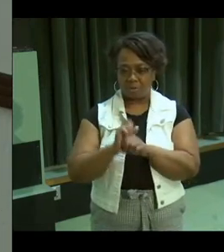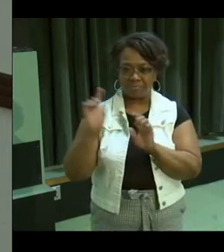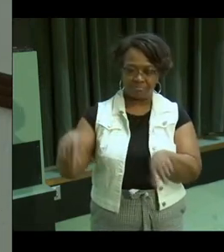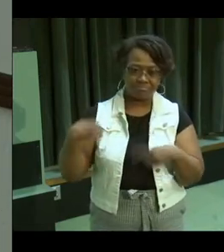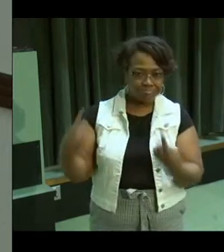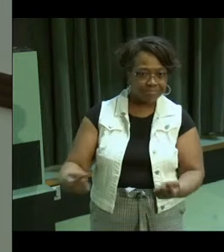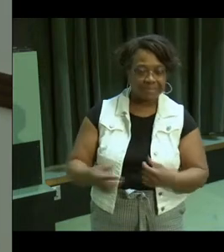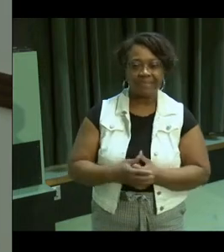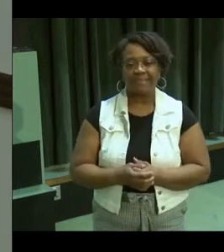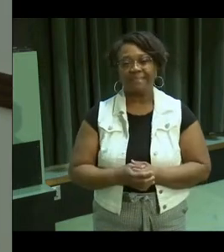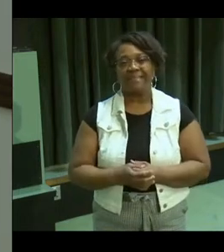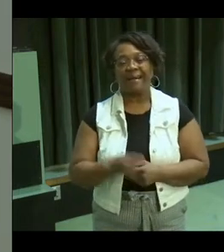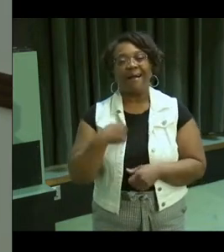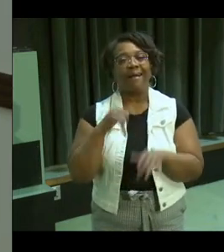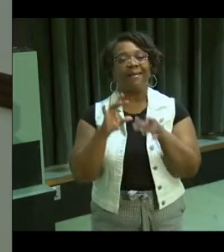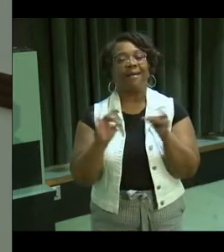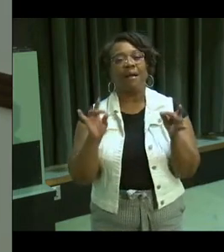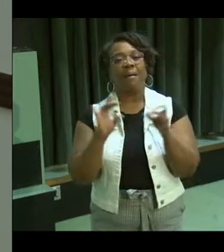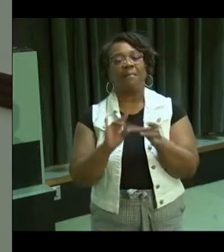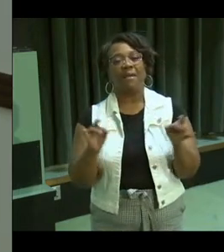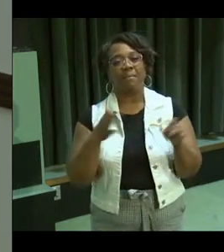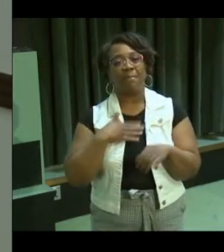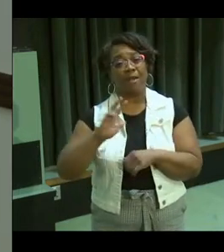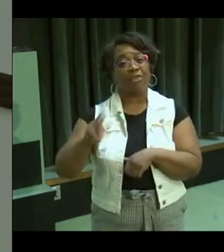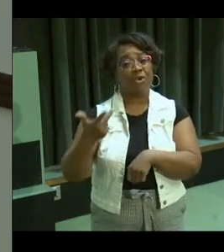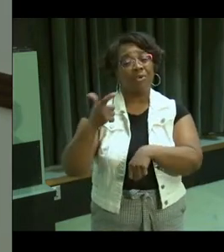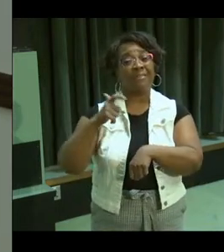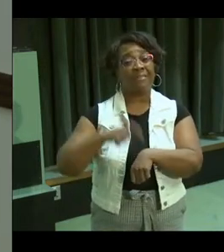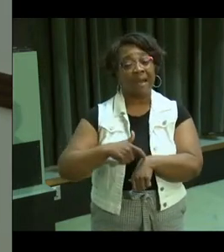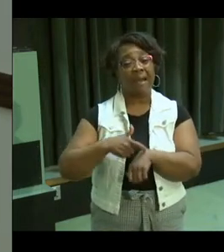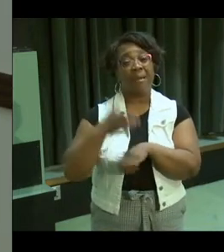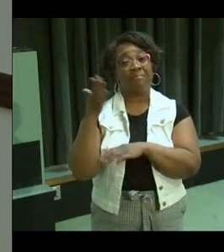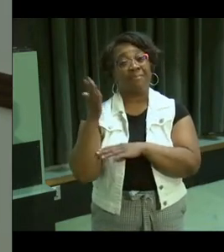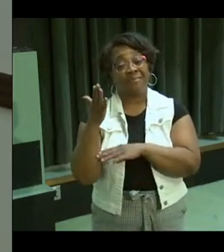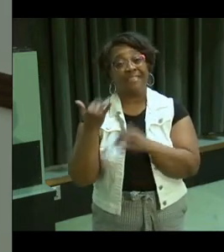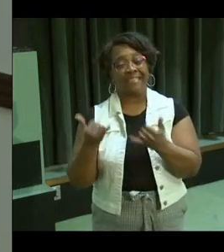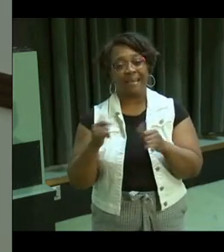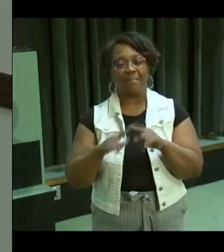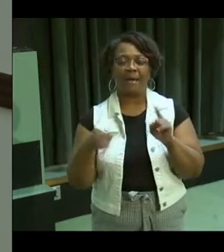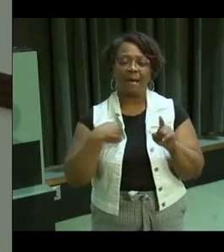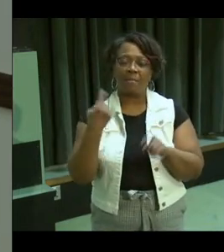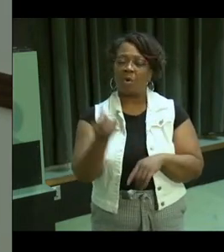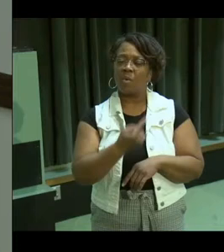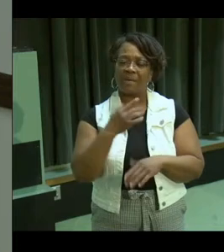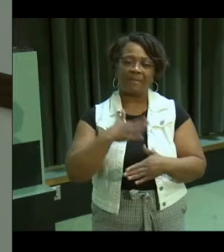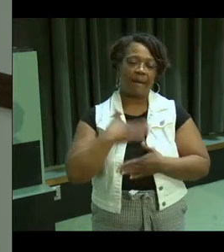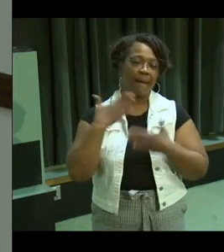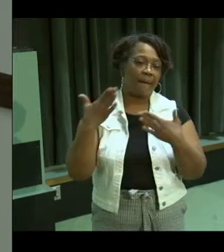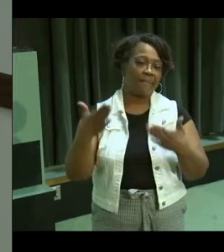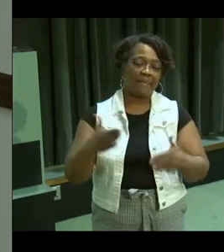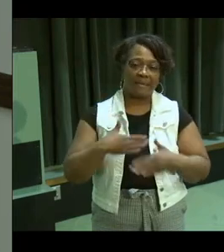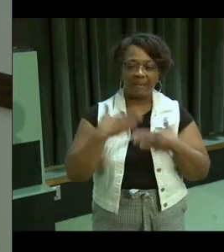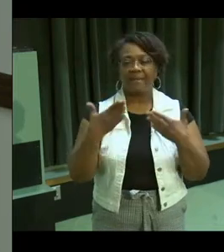had mentioned this will be my